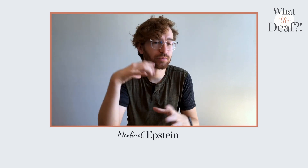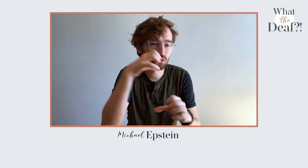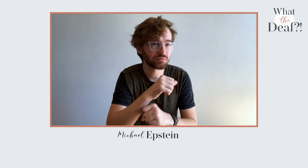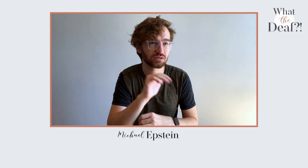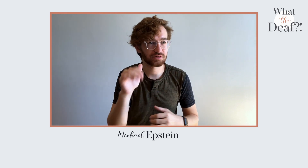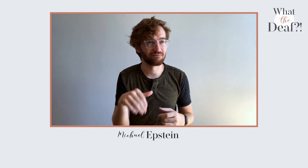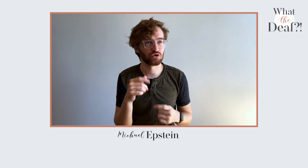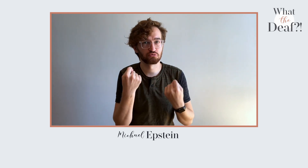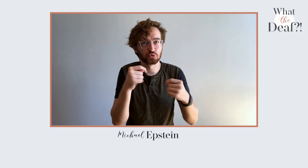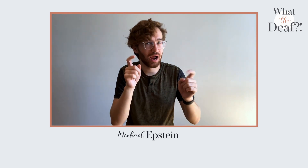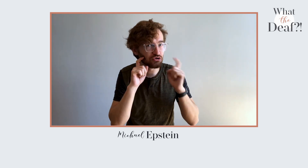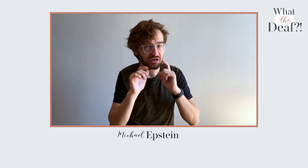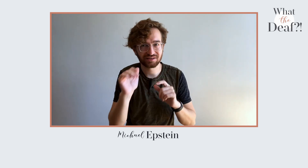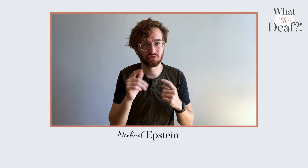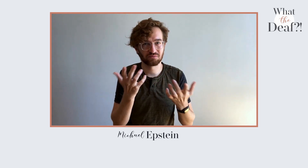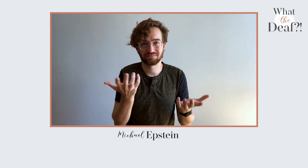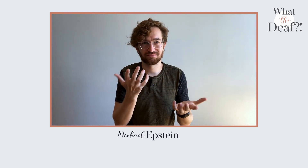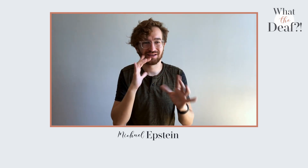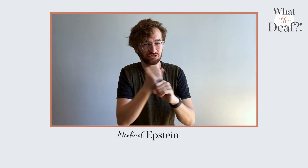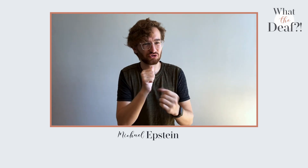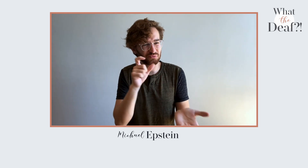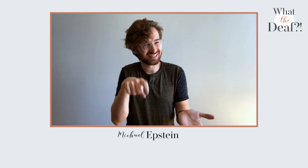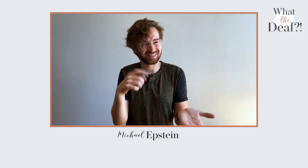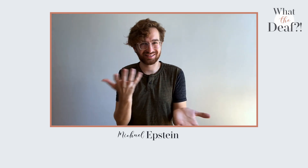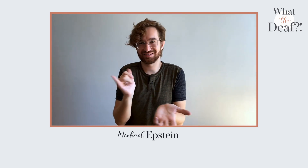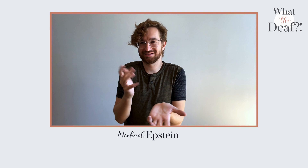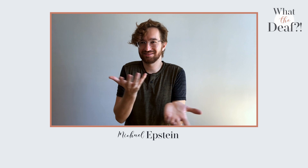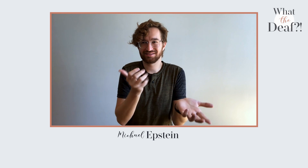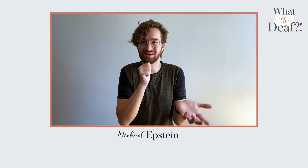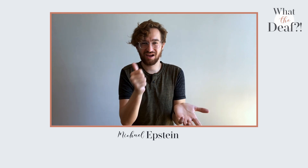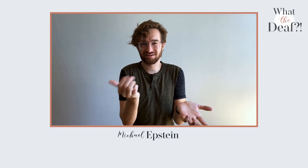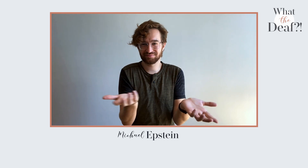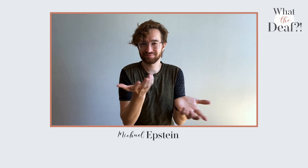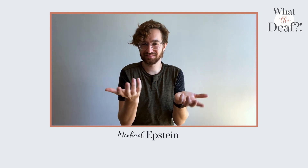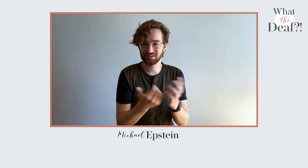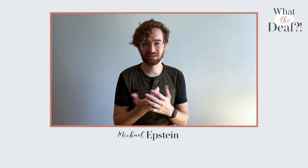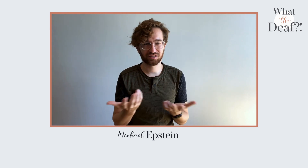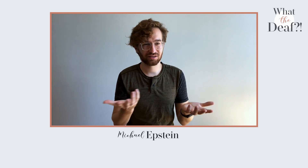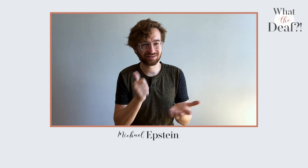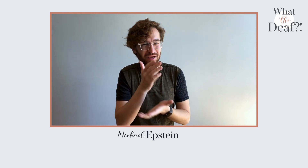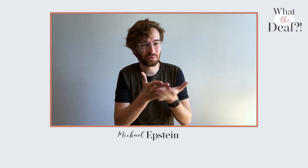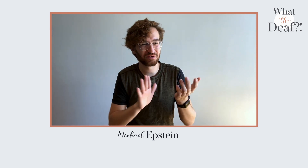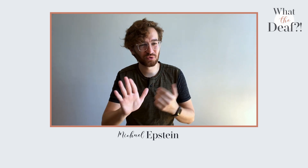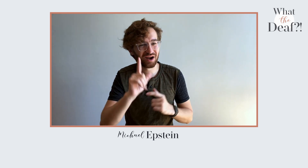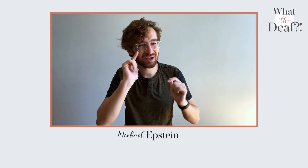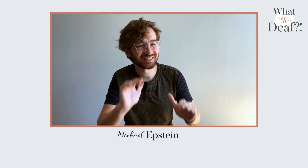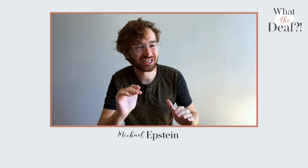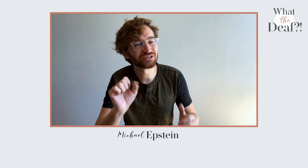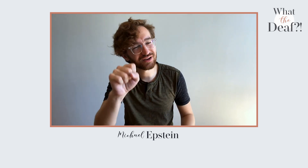because I don't know other people who have had that experience. It's not the same for everyone. It's part of the expectation of each individual